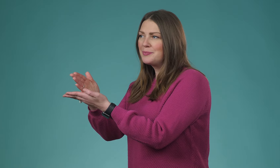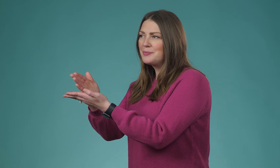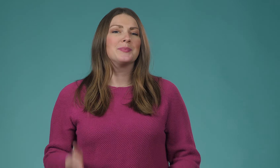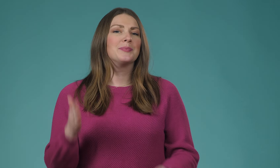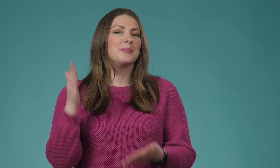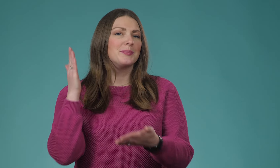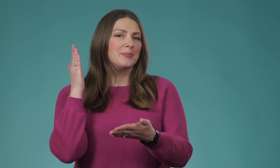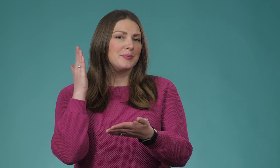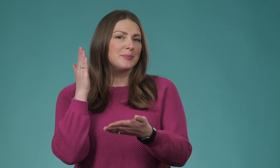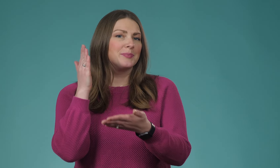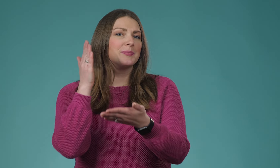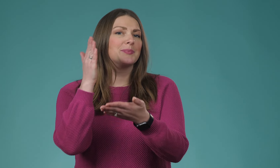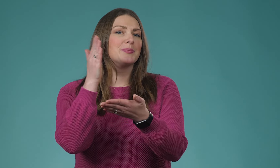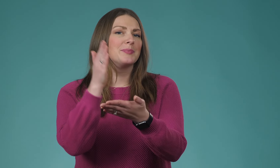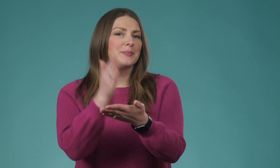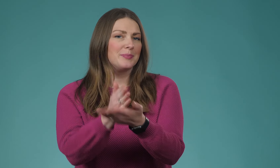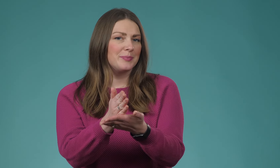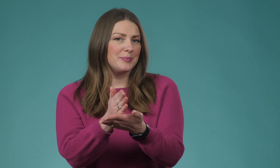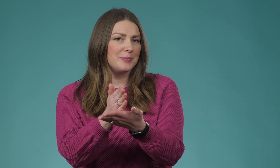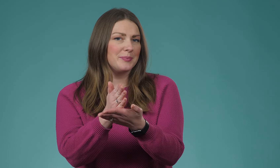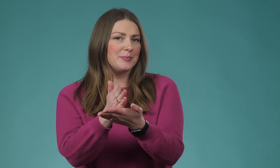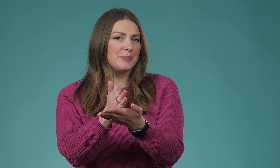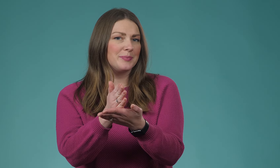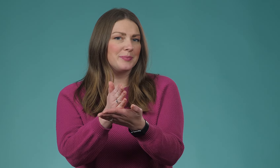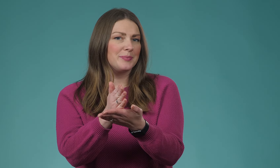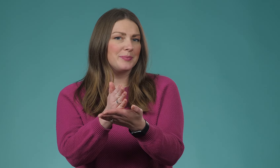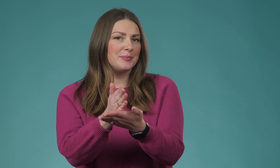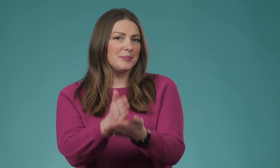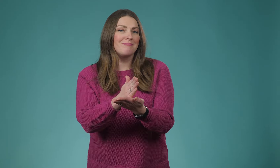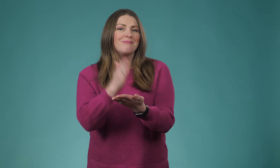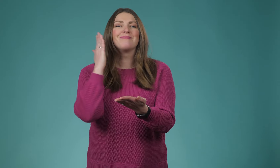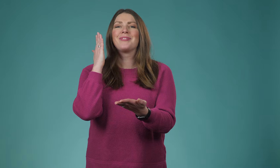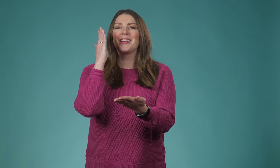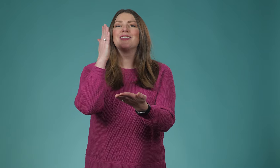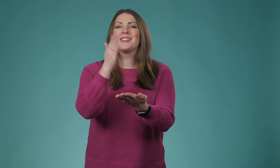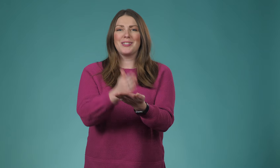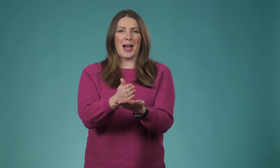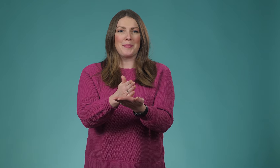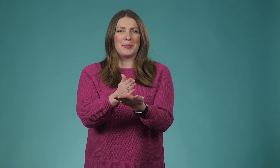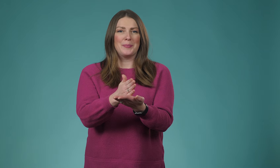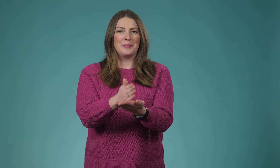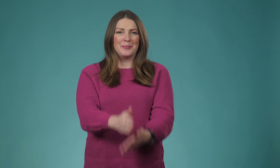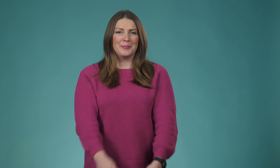to your non-dominant hand, stopping something. Stop.